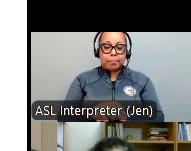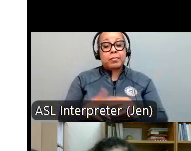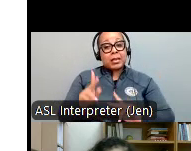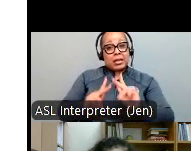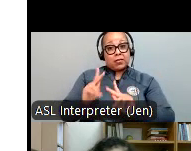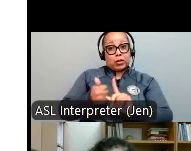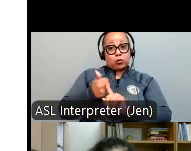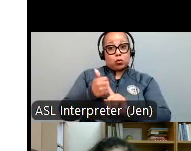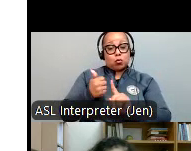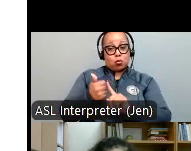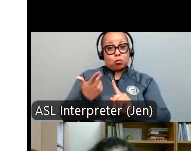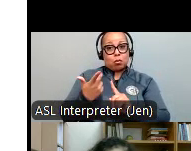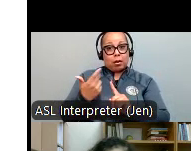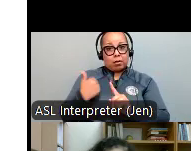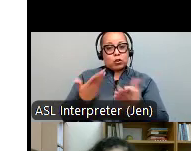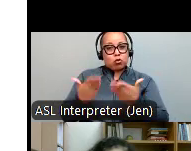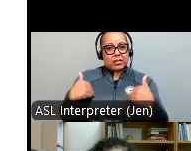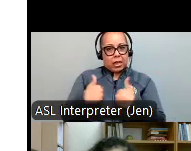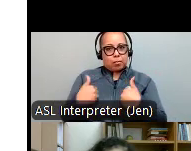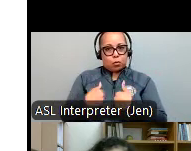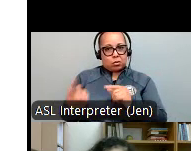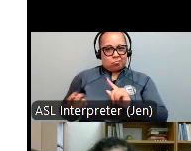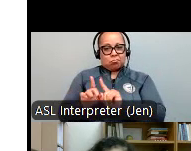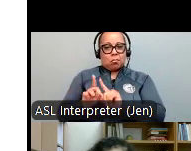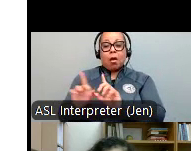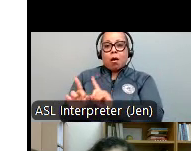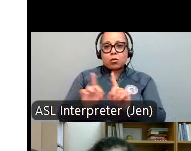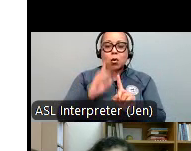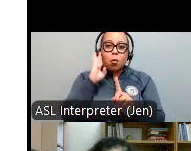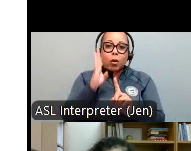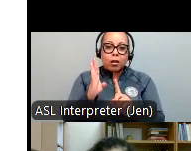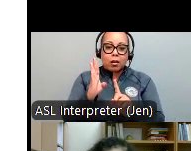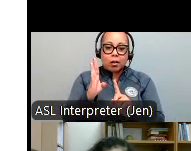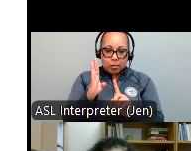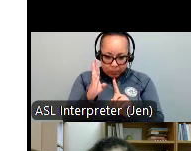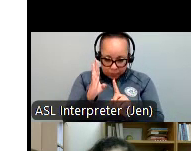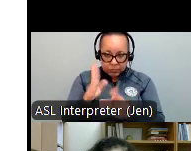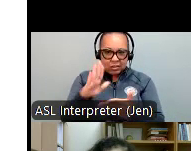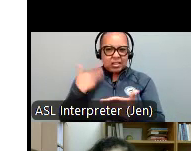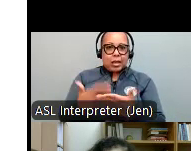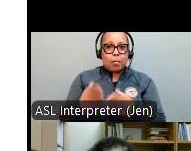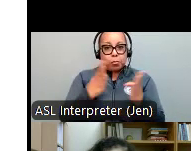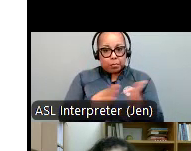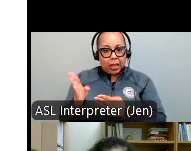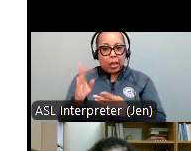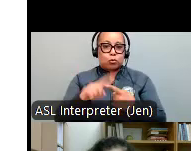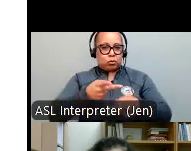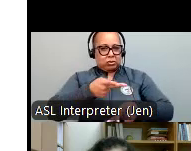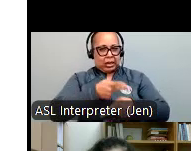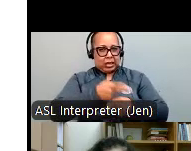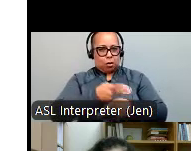are traveling with service animals also will come prepared to take care of those animals,